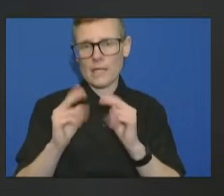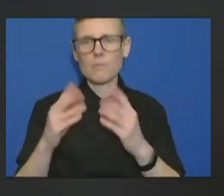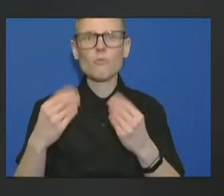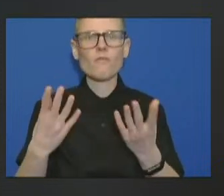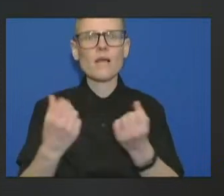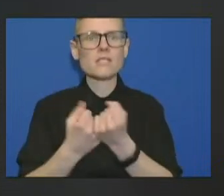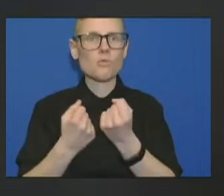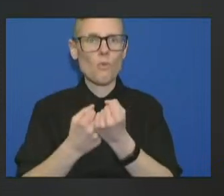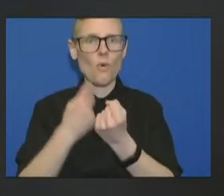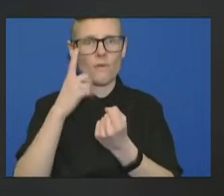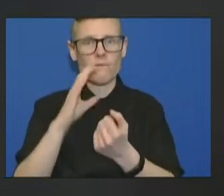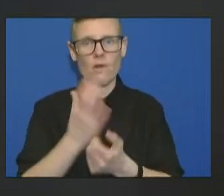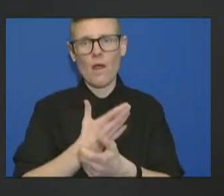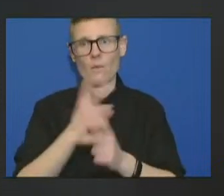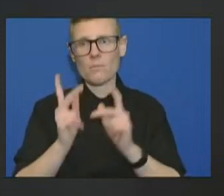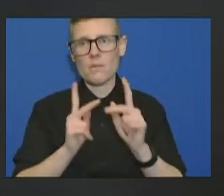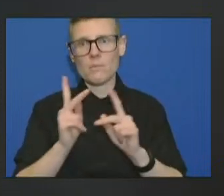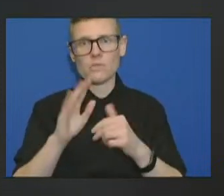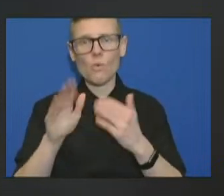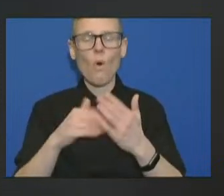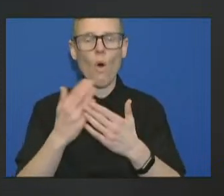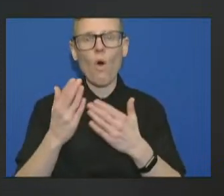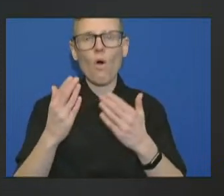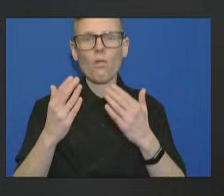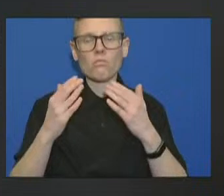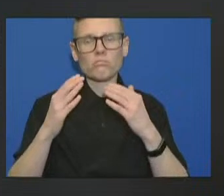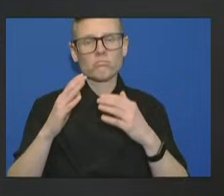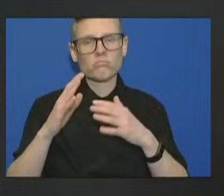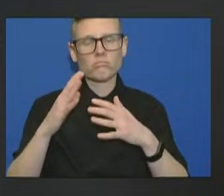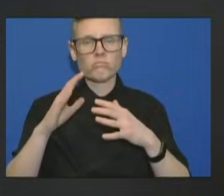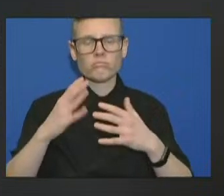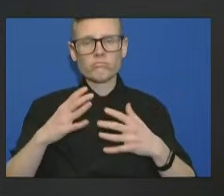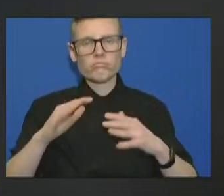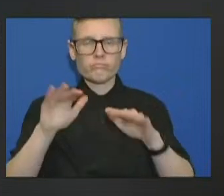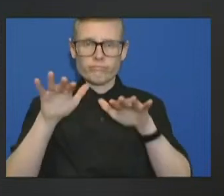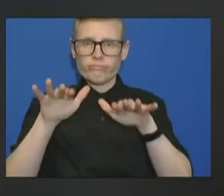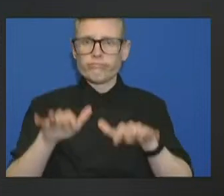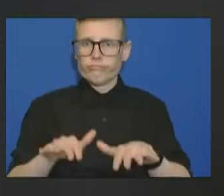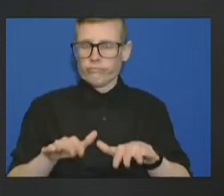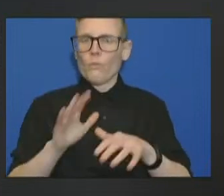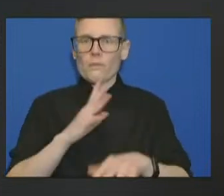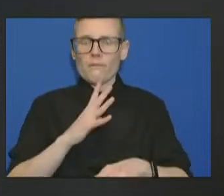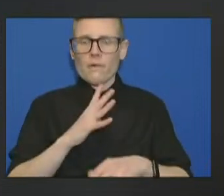going to need to do impact bargaining and provide support